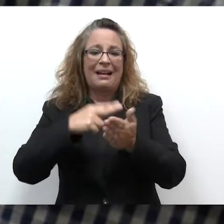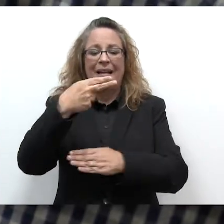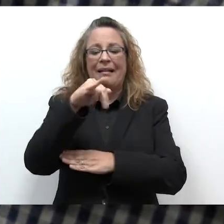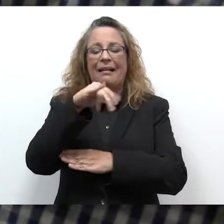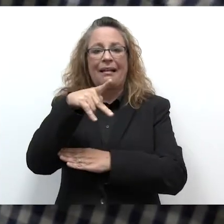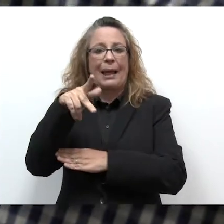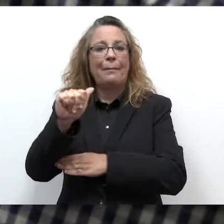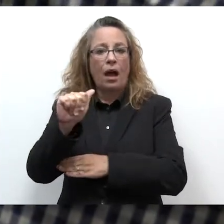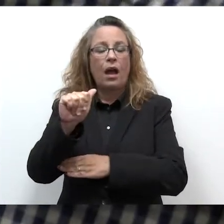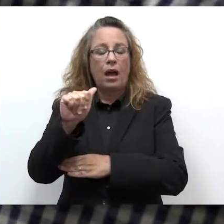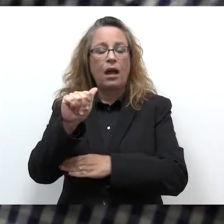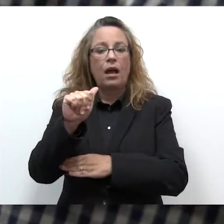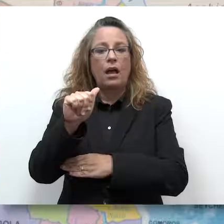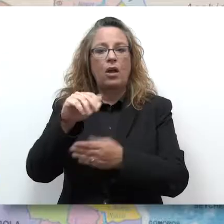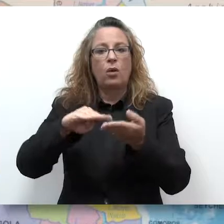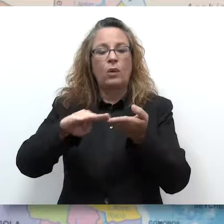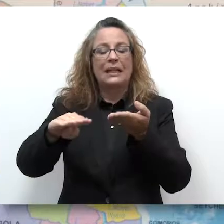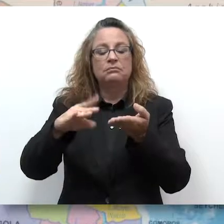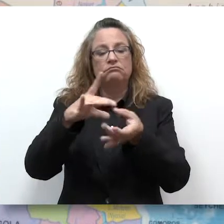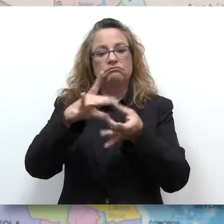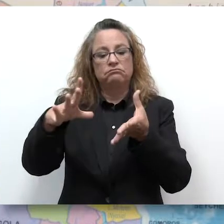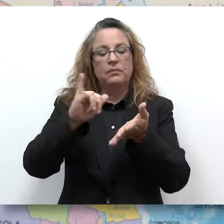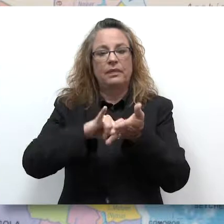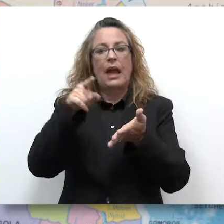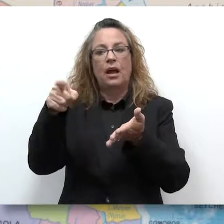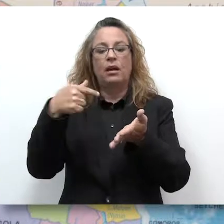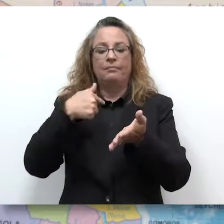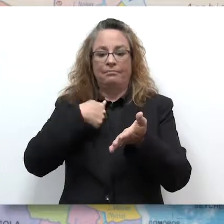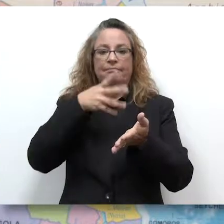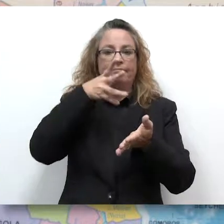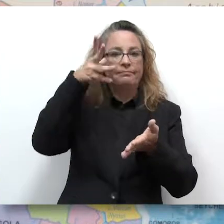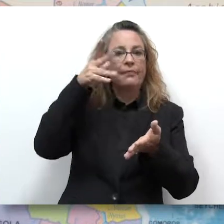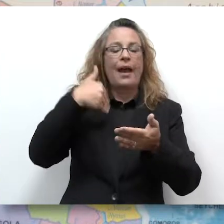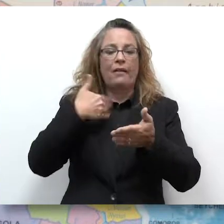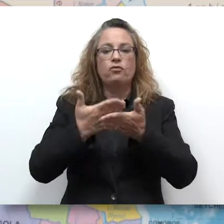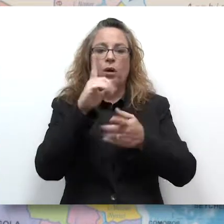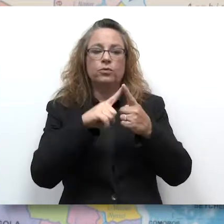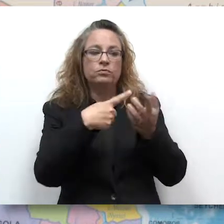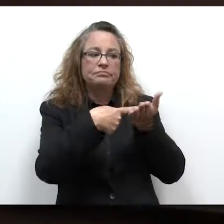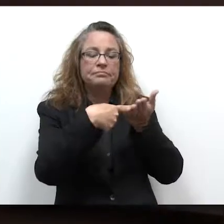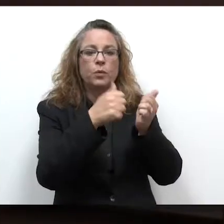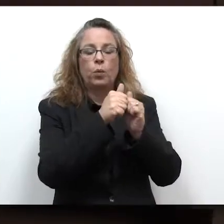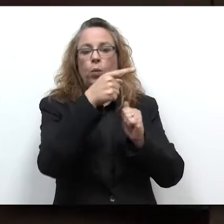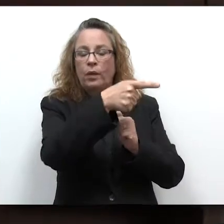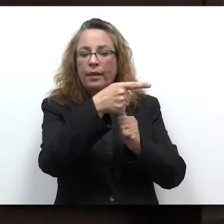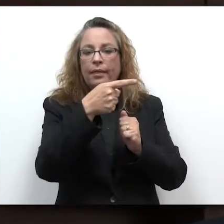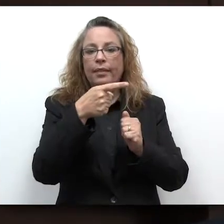to be able to have the legal right to talk with the physician or the primary care provider or be present at the office visits.